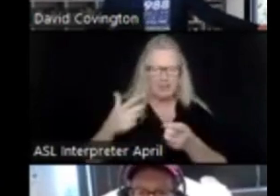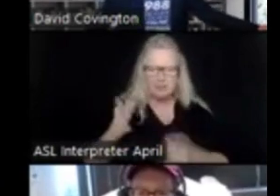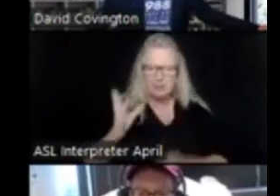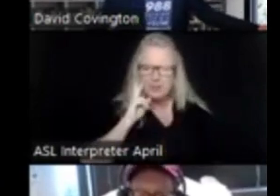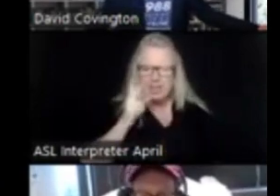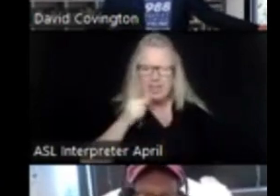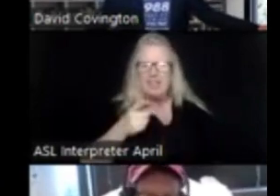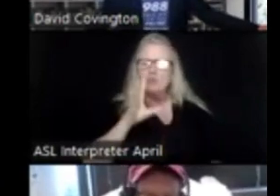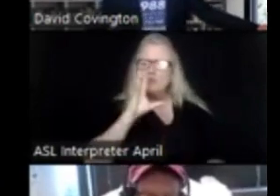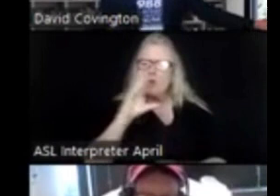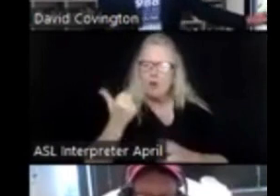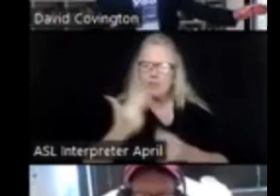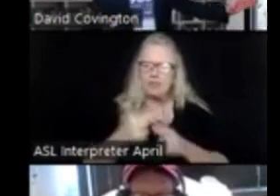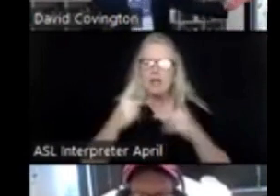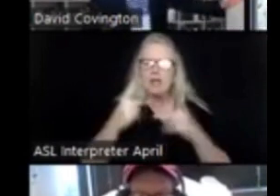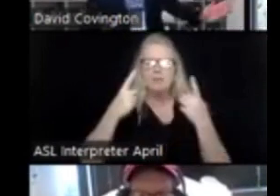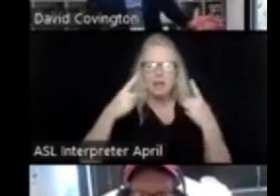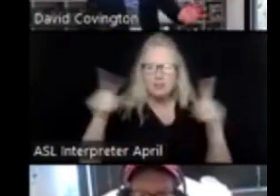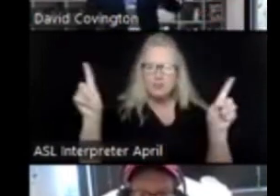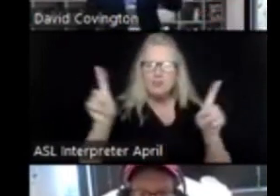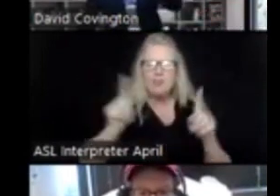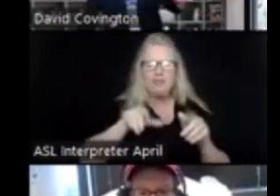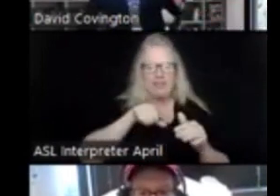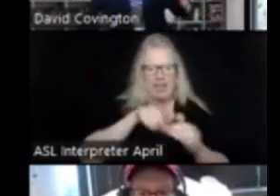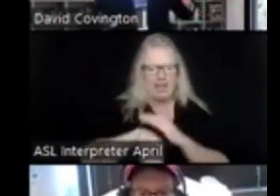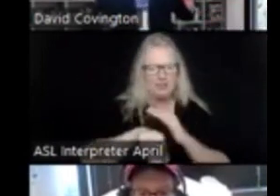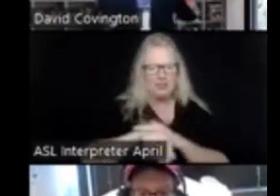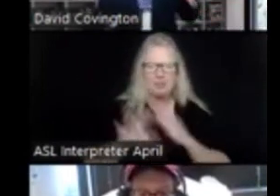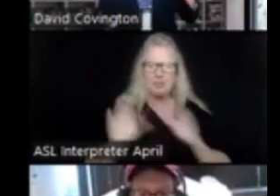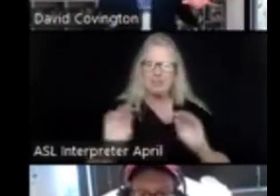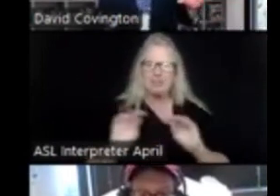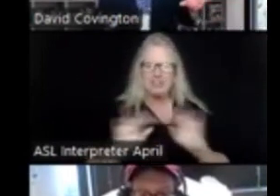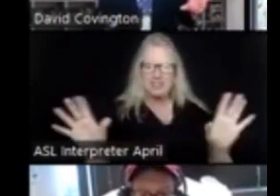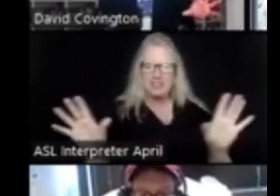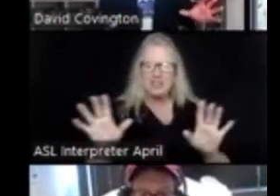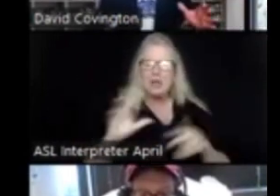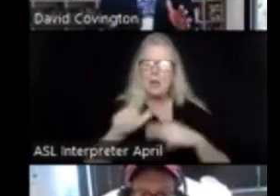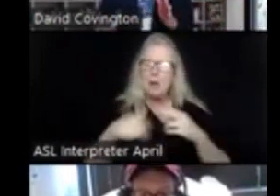HE TALKS ABOUT ACHIEVING ACCESS AND THEY ARE CLEAR THIS IS ALL ABOUT BARRIERS.